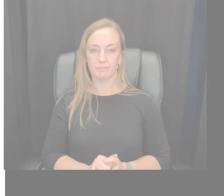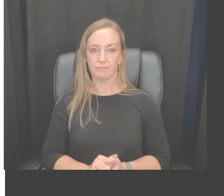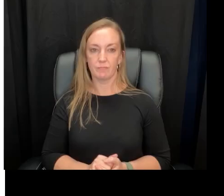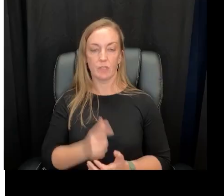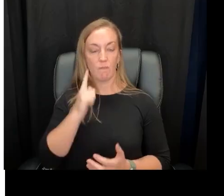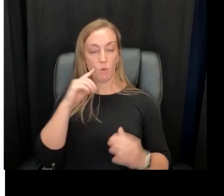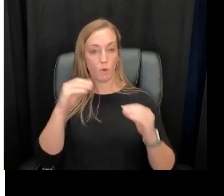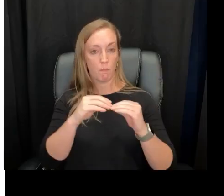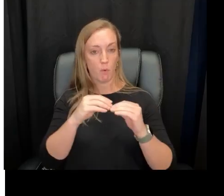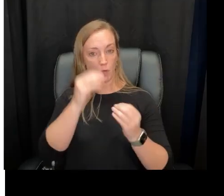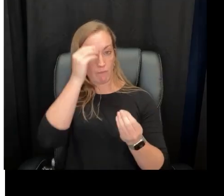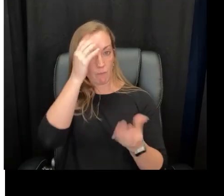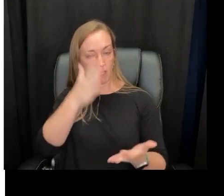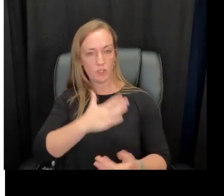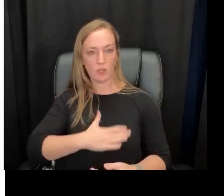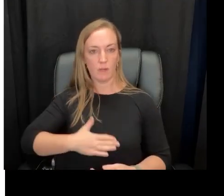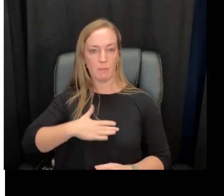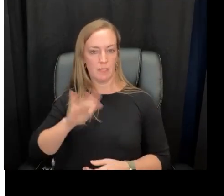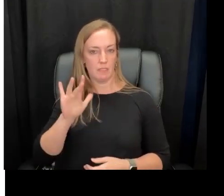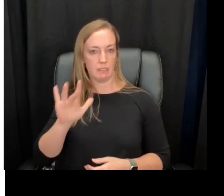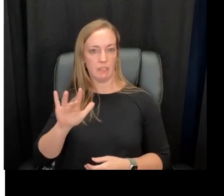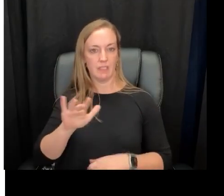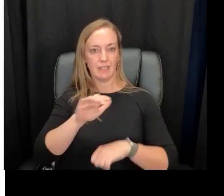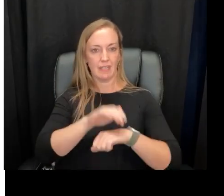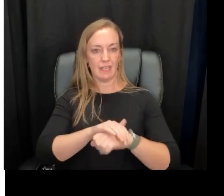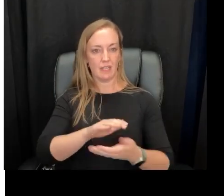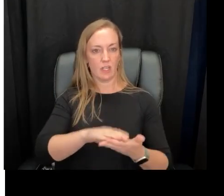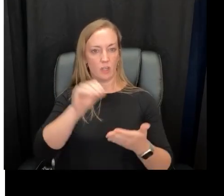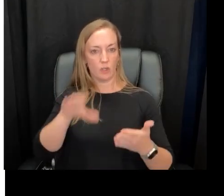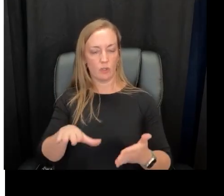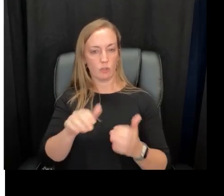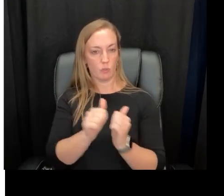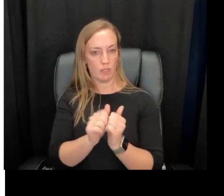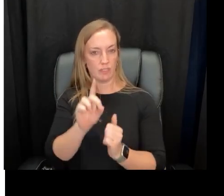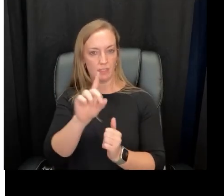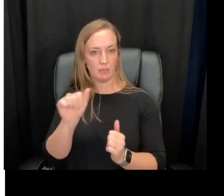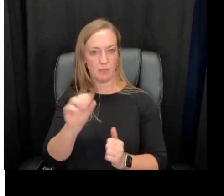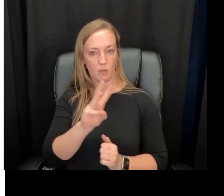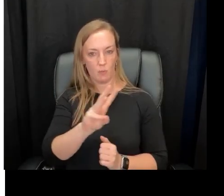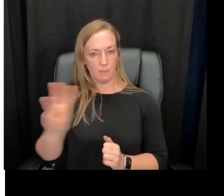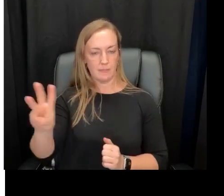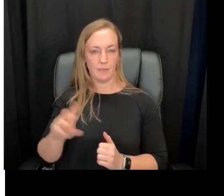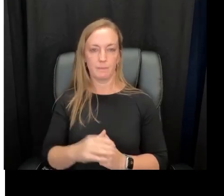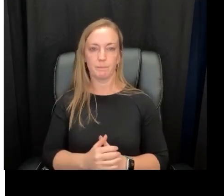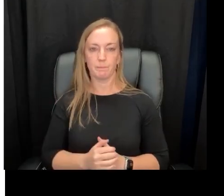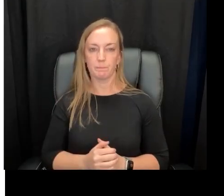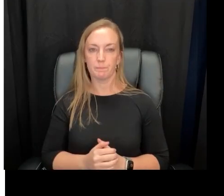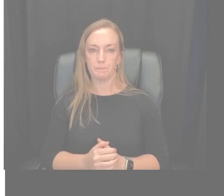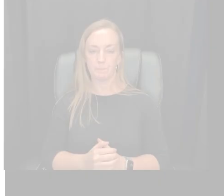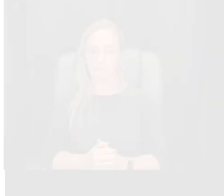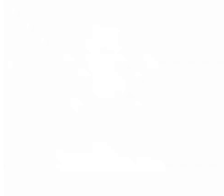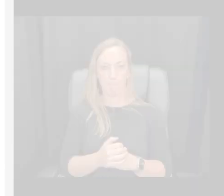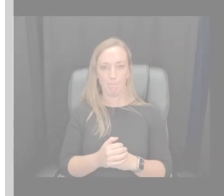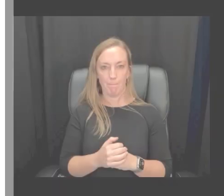For more information, please visit the English learners with disabilities website.